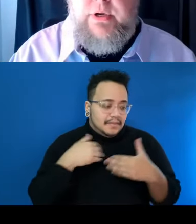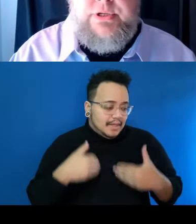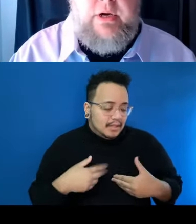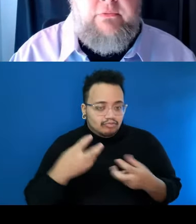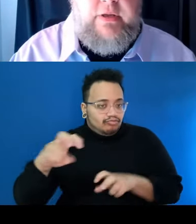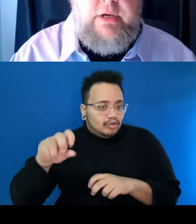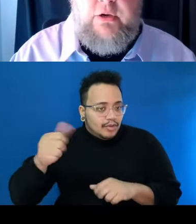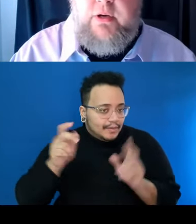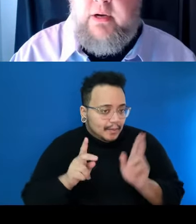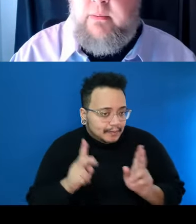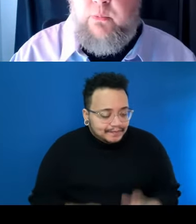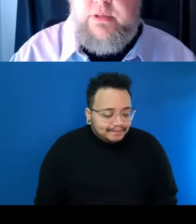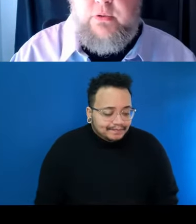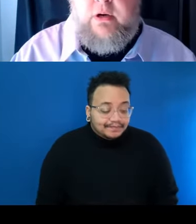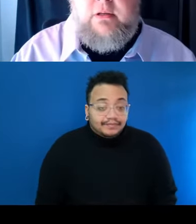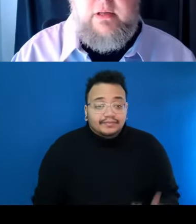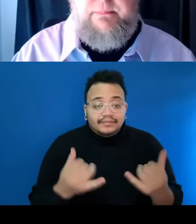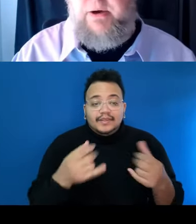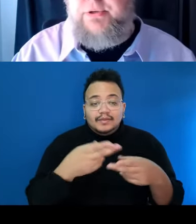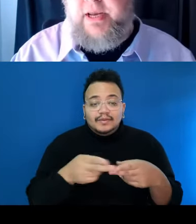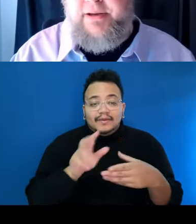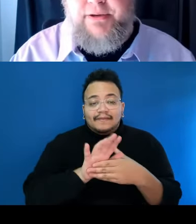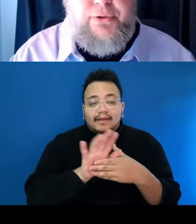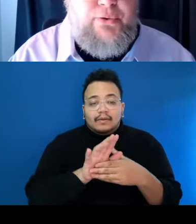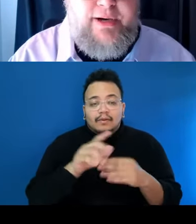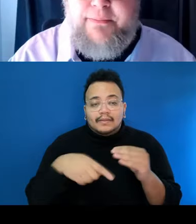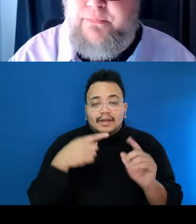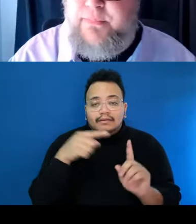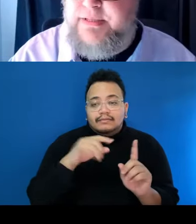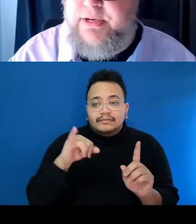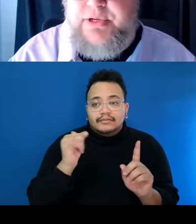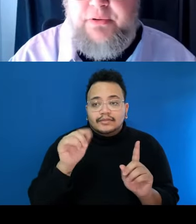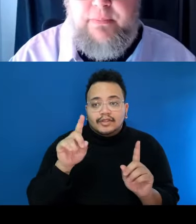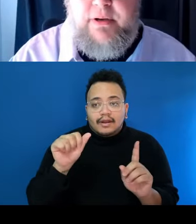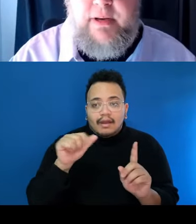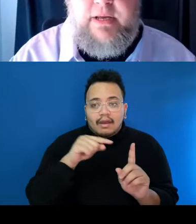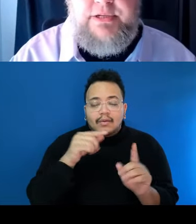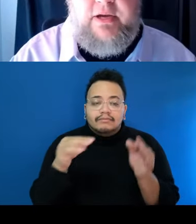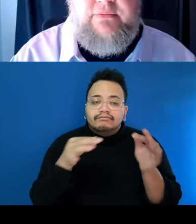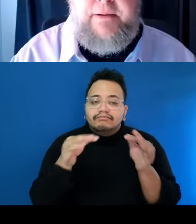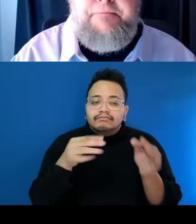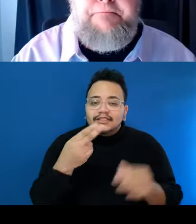Wanted to share a video with you all about Jada, who is gonna share a little bit about HIV.